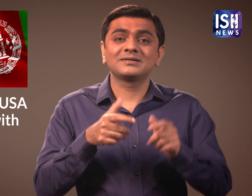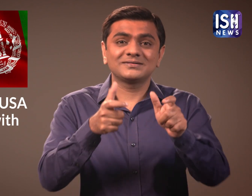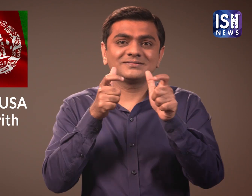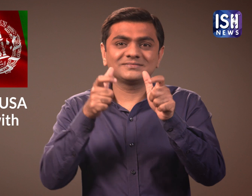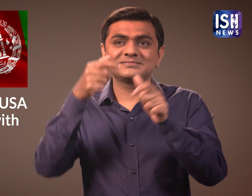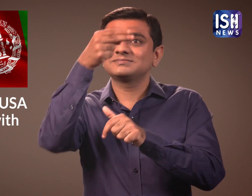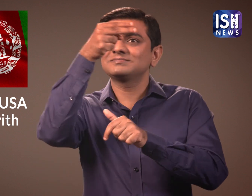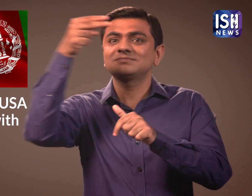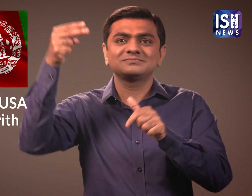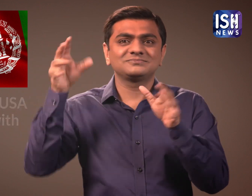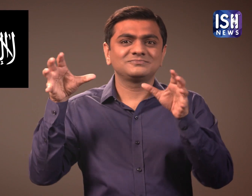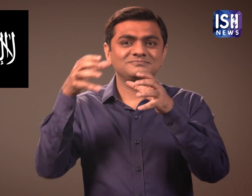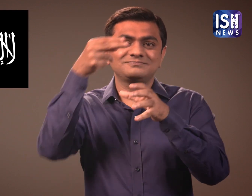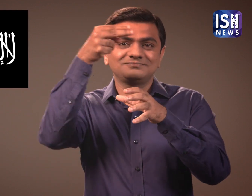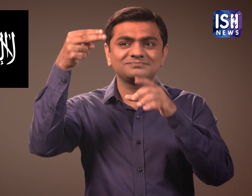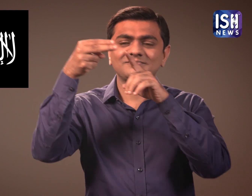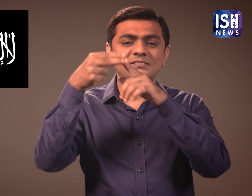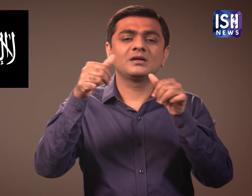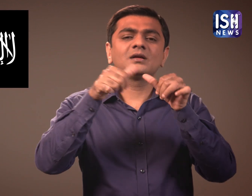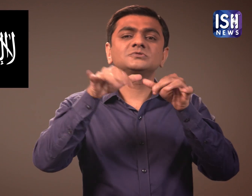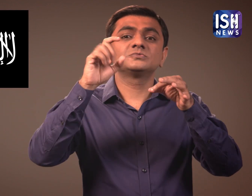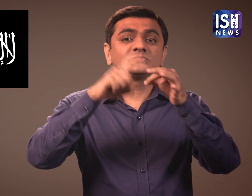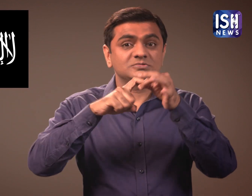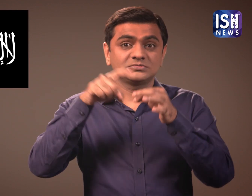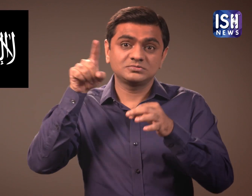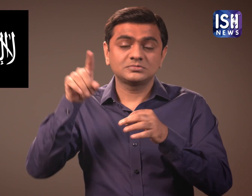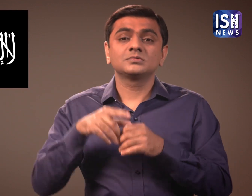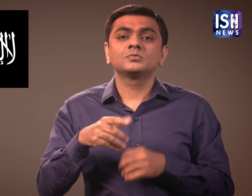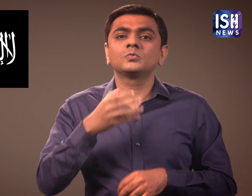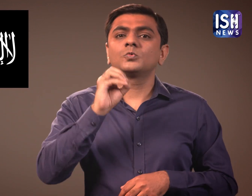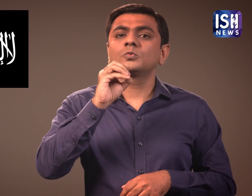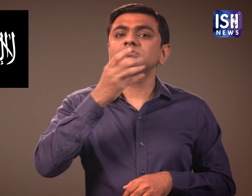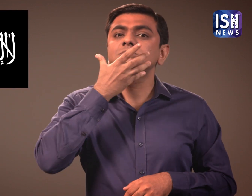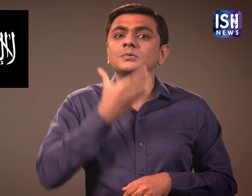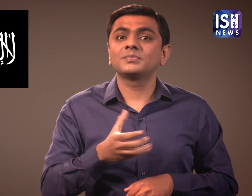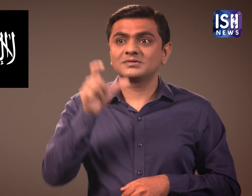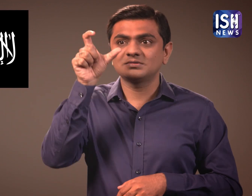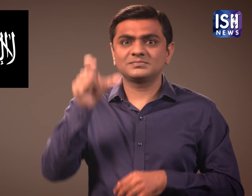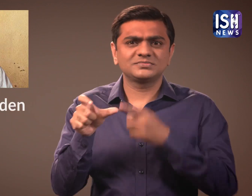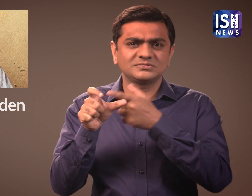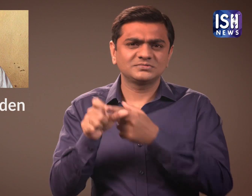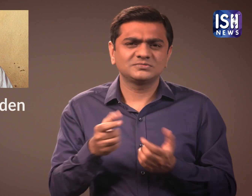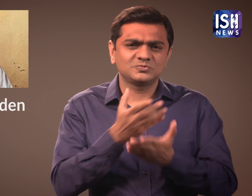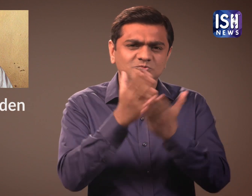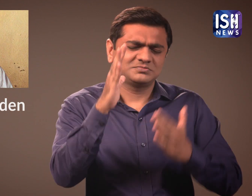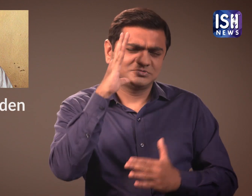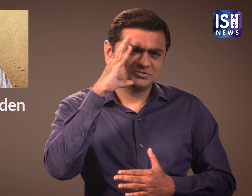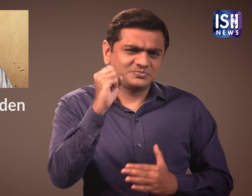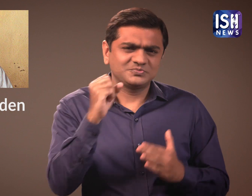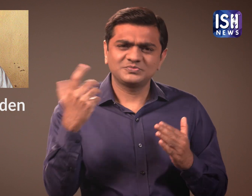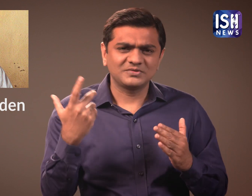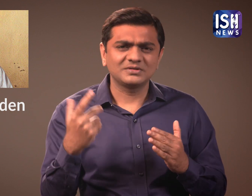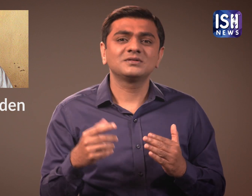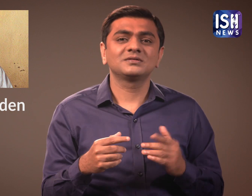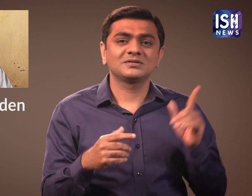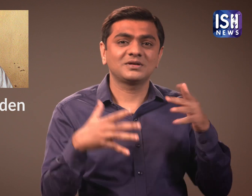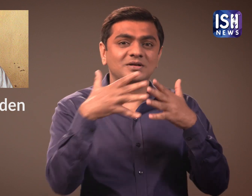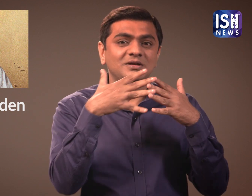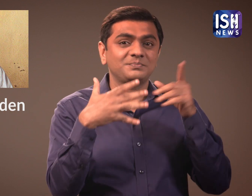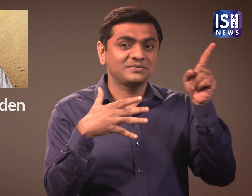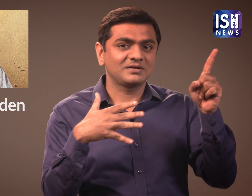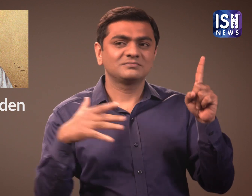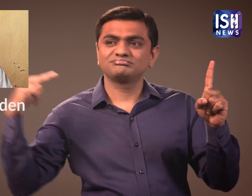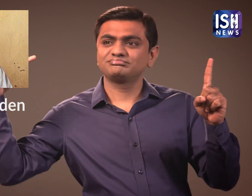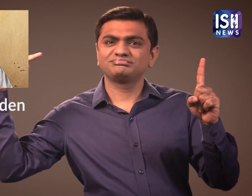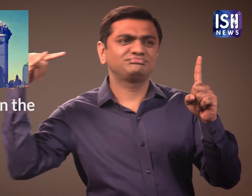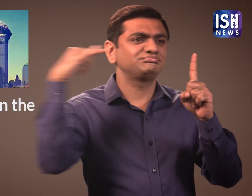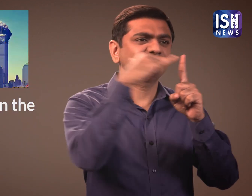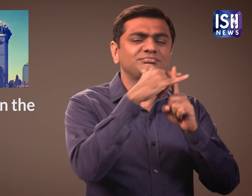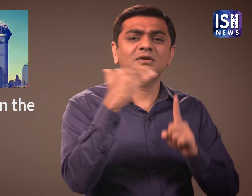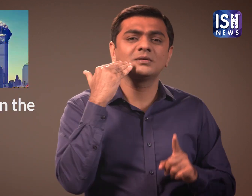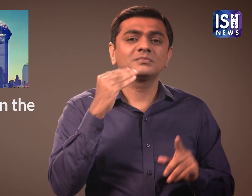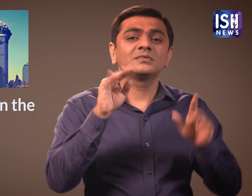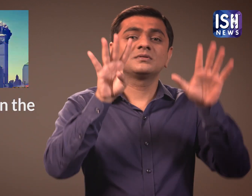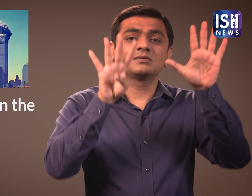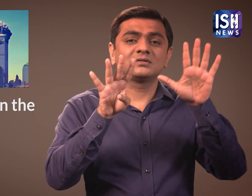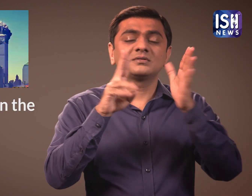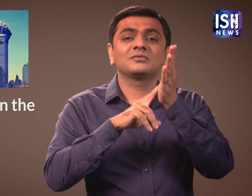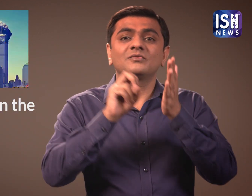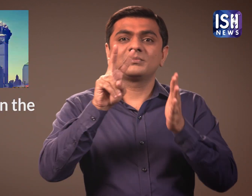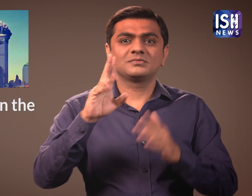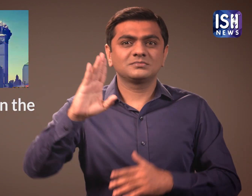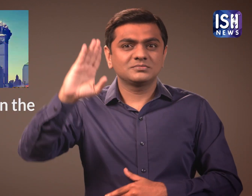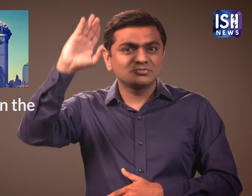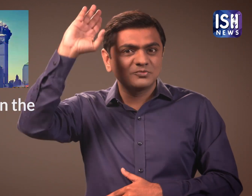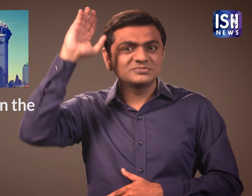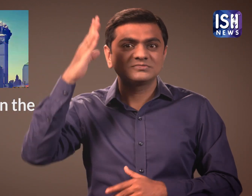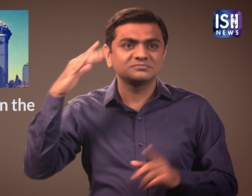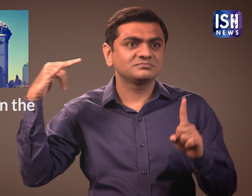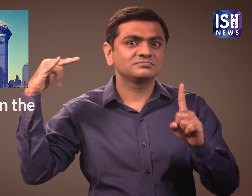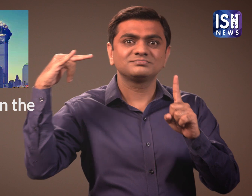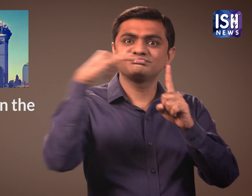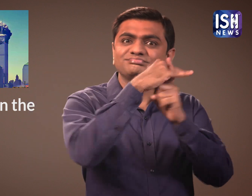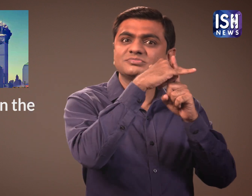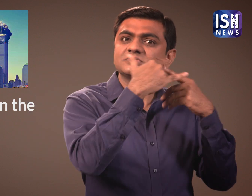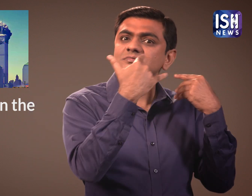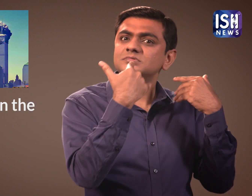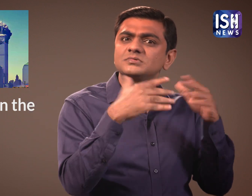As you all remember, Al-Qaeda under the Leadership of Osama Bin Laden planned the 9/11 attacks in the USA.